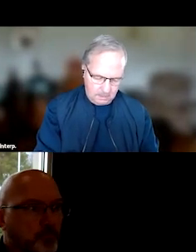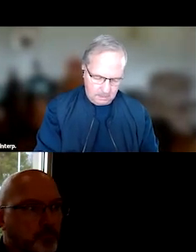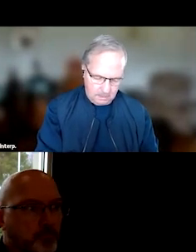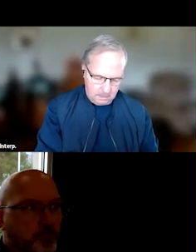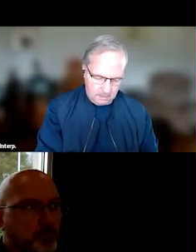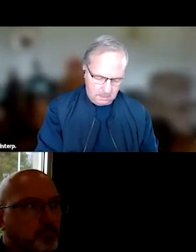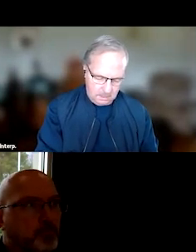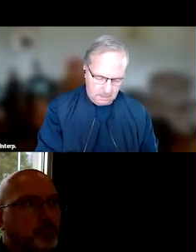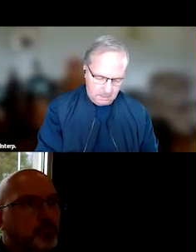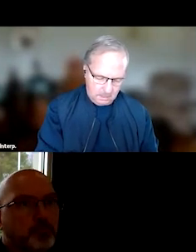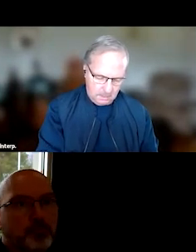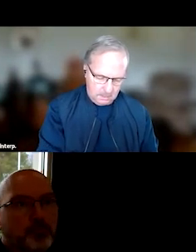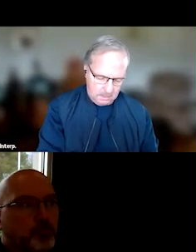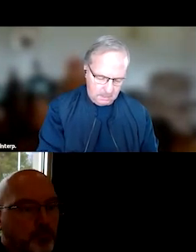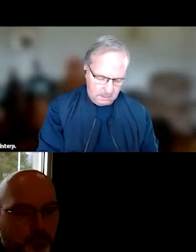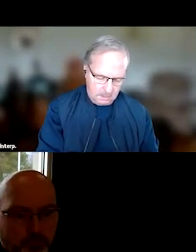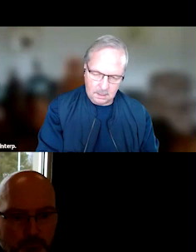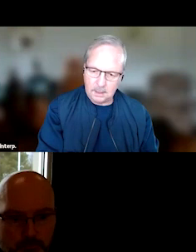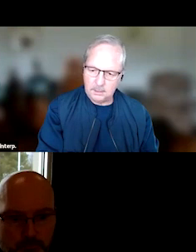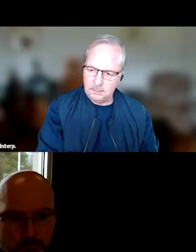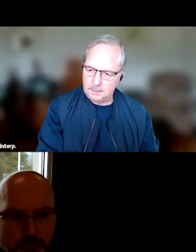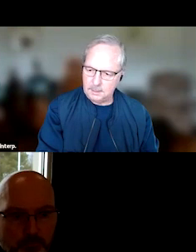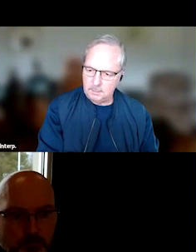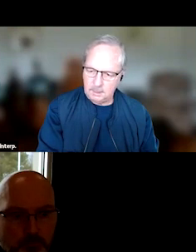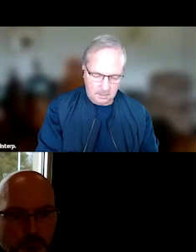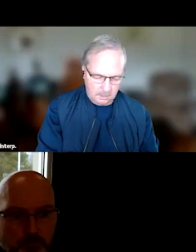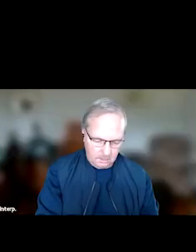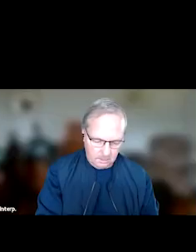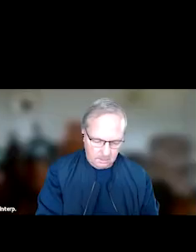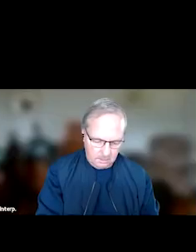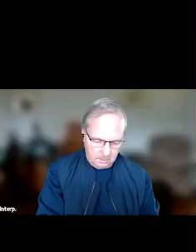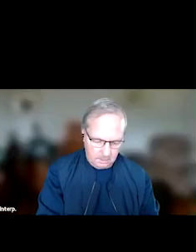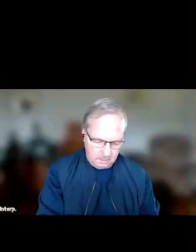'cause you all are with us and you can take a look at this, but this is just kind of gives you a layout